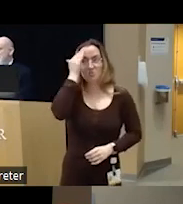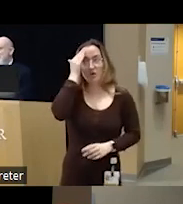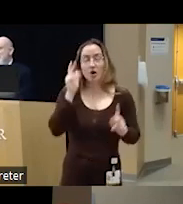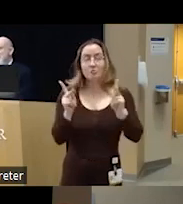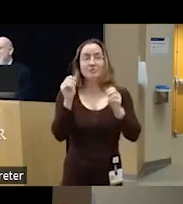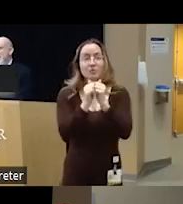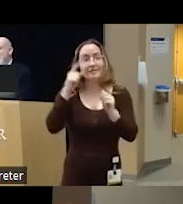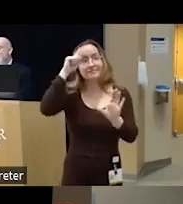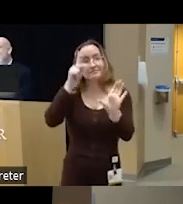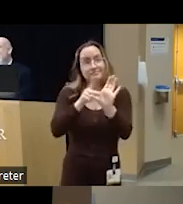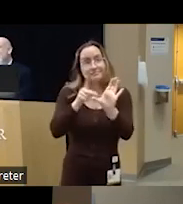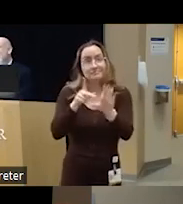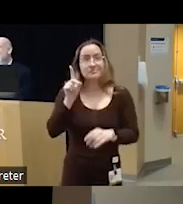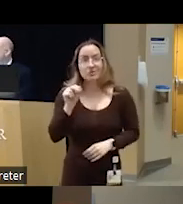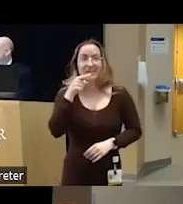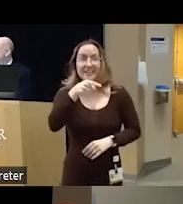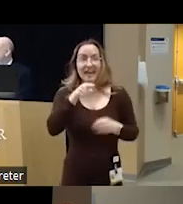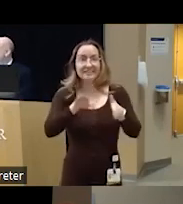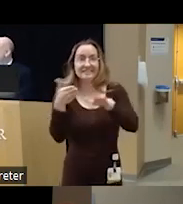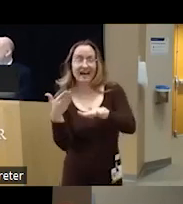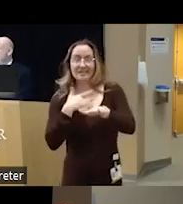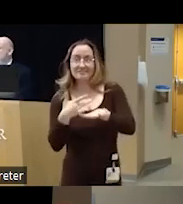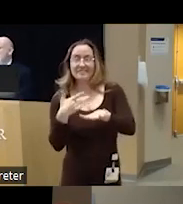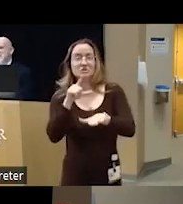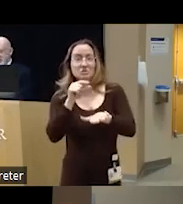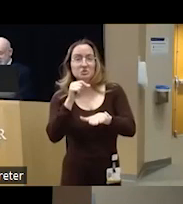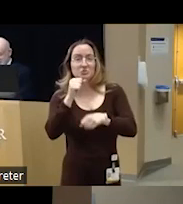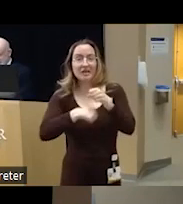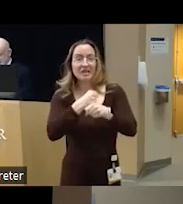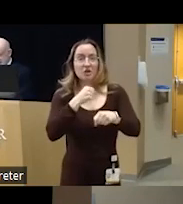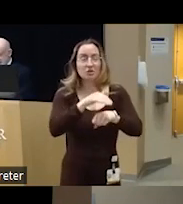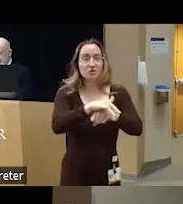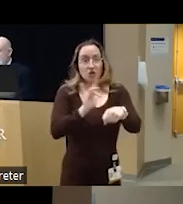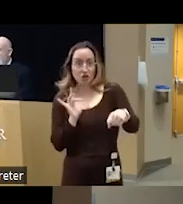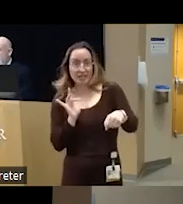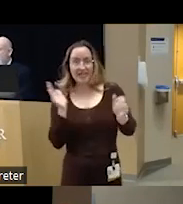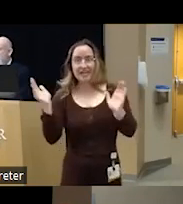tend to die on average about 20 years before their age-matched peers. And a lot of that is